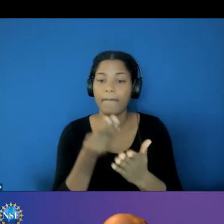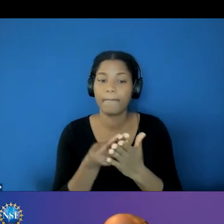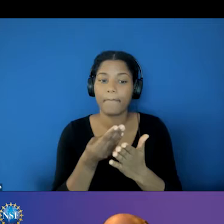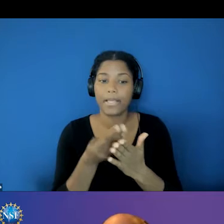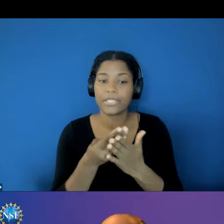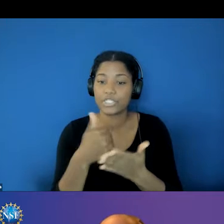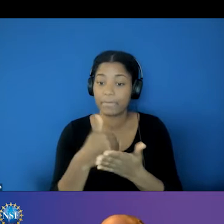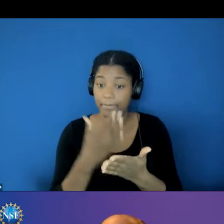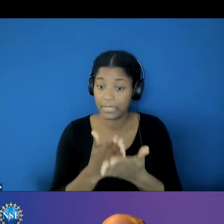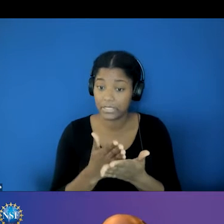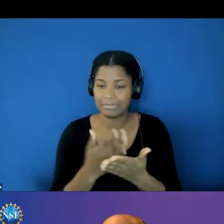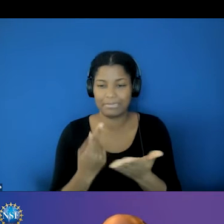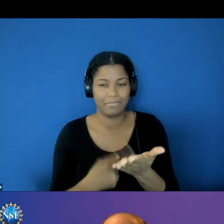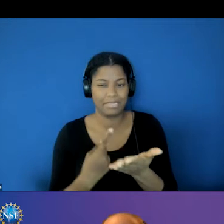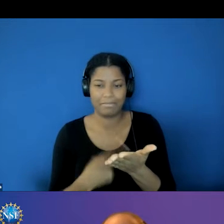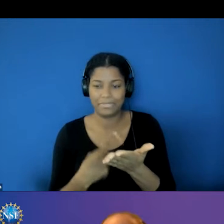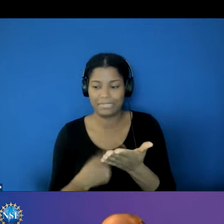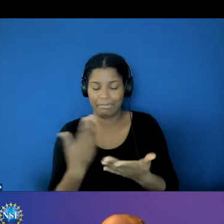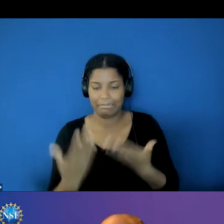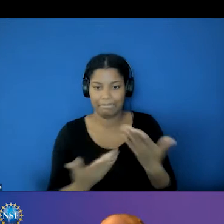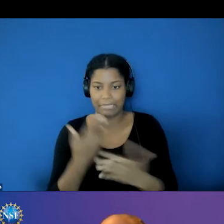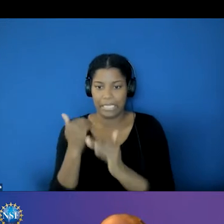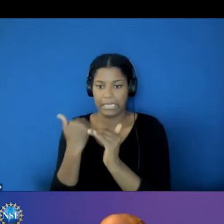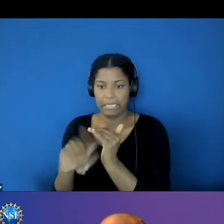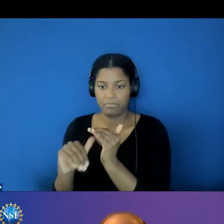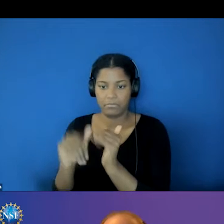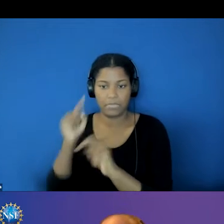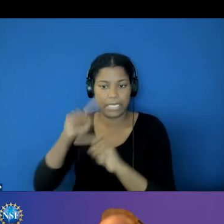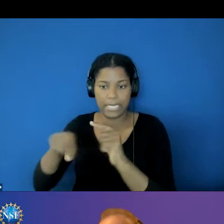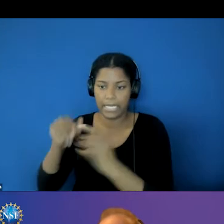preclude us from funding all of the meritorious proposals that come to the MRI program.